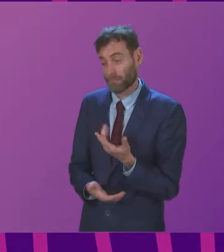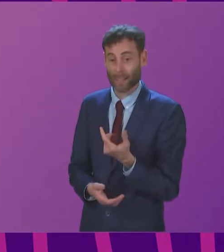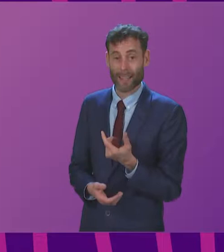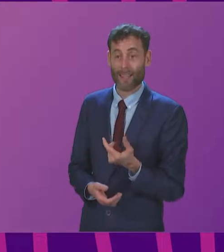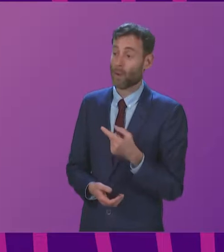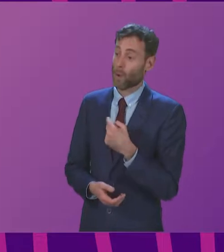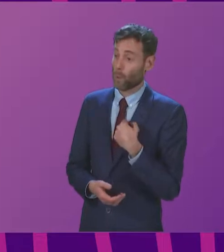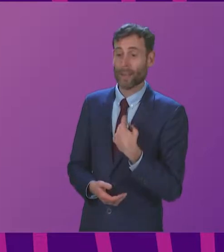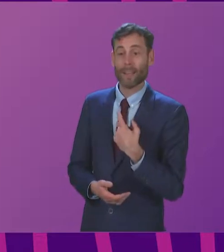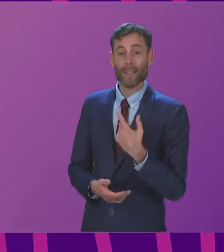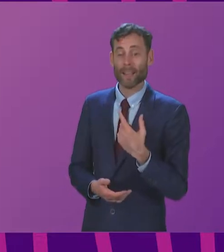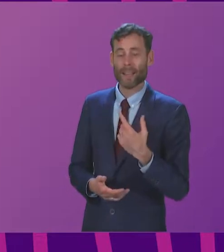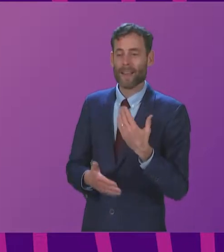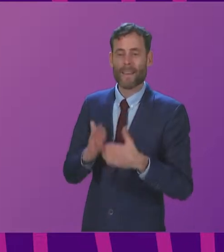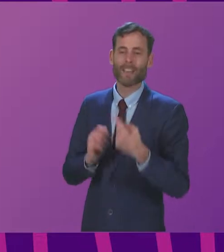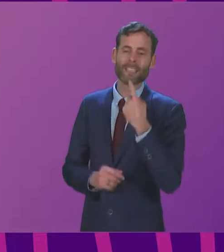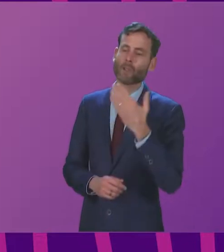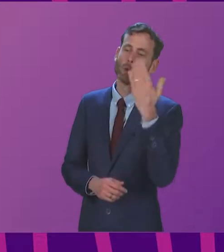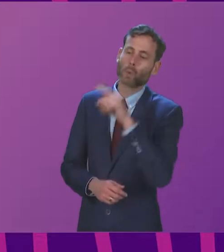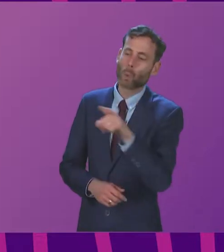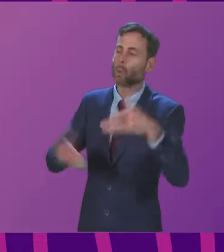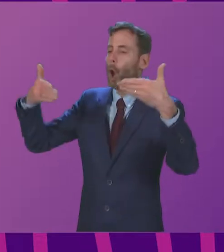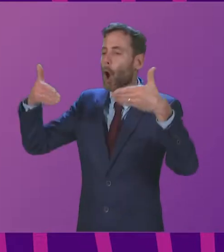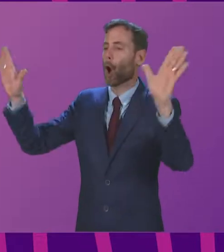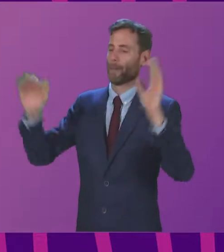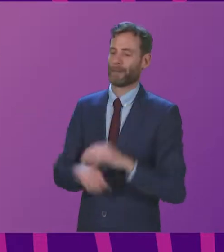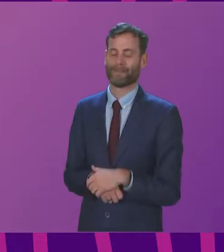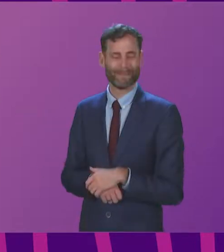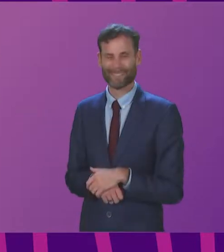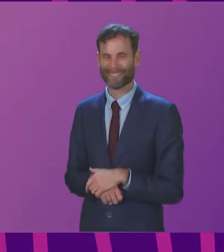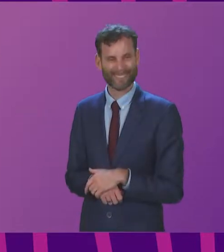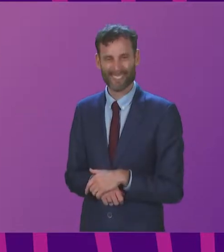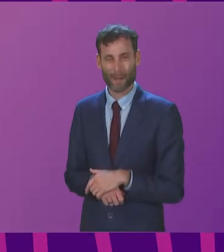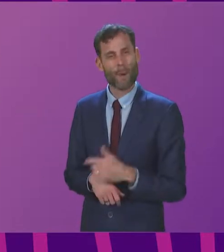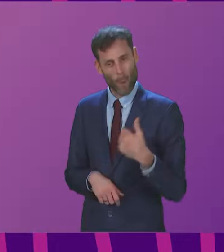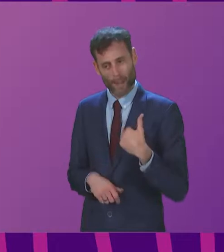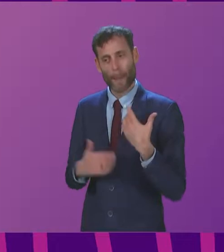telling schools to open windows, Anas Sarwar might have a point, but we have